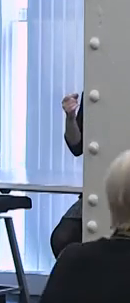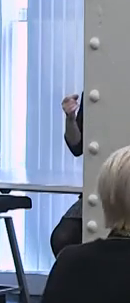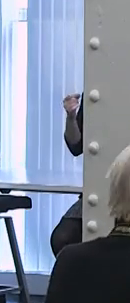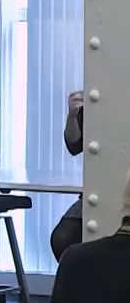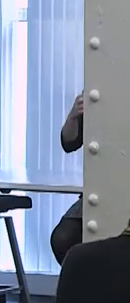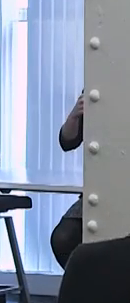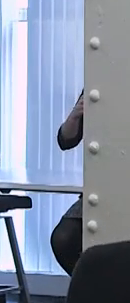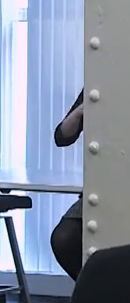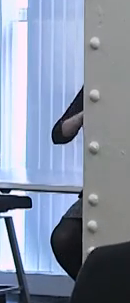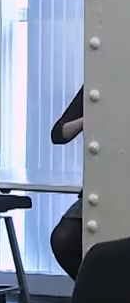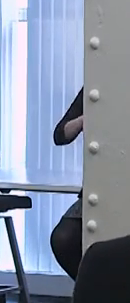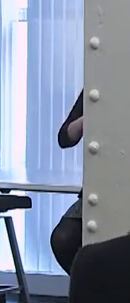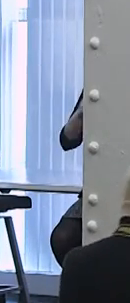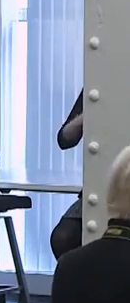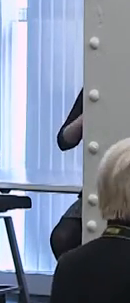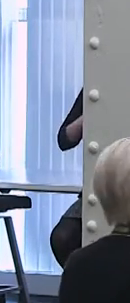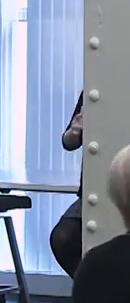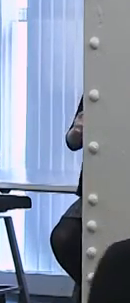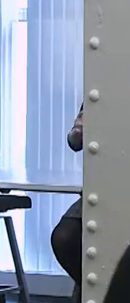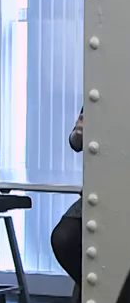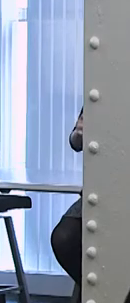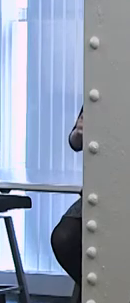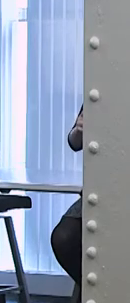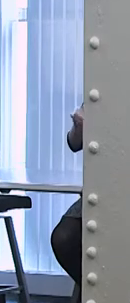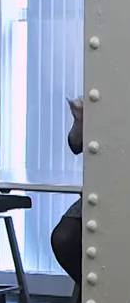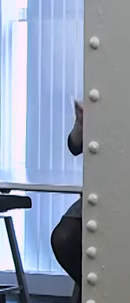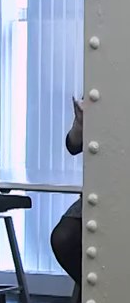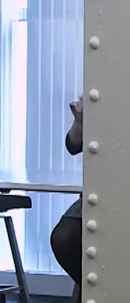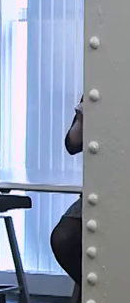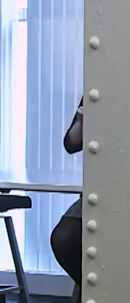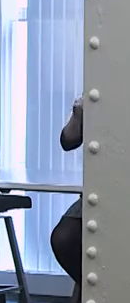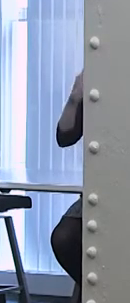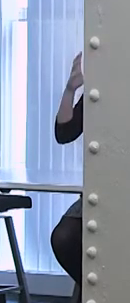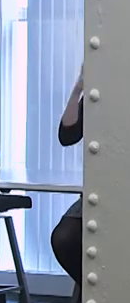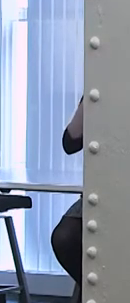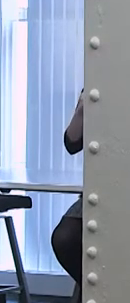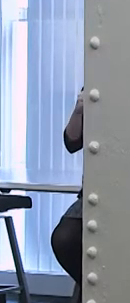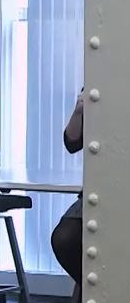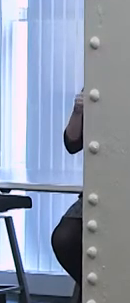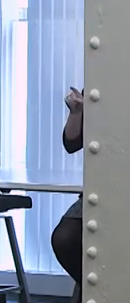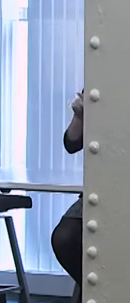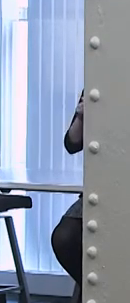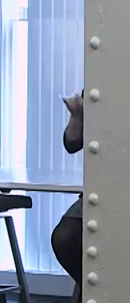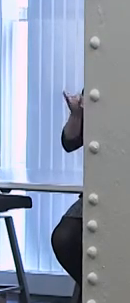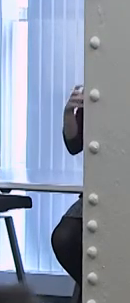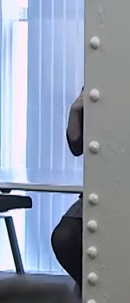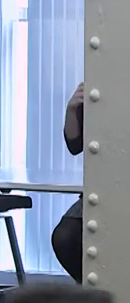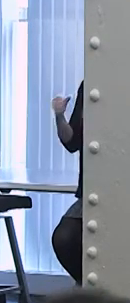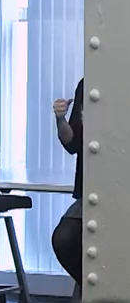the idea of what's typical is the same as beautiful is the same as healthy and the missing part is